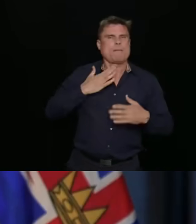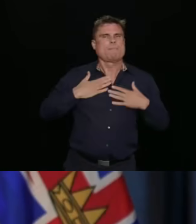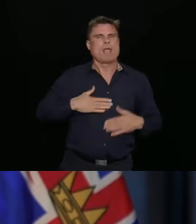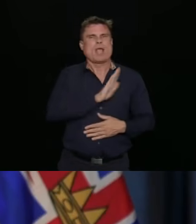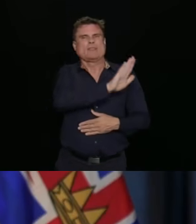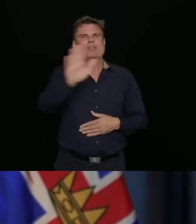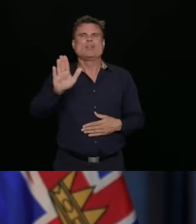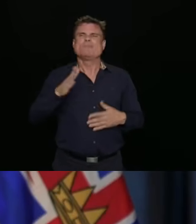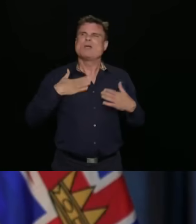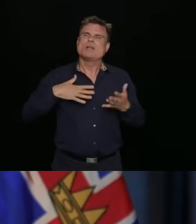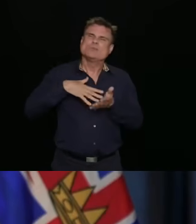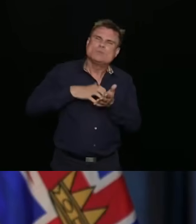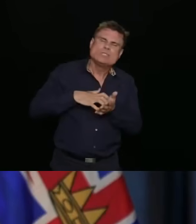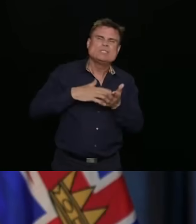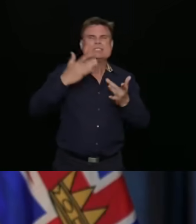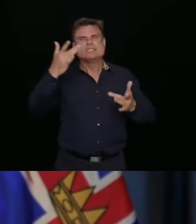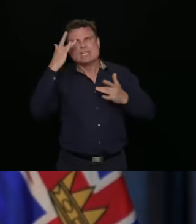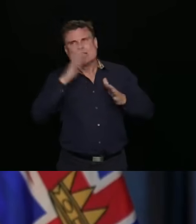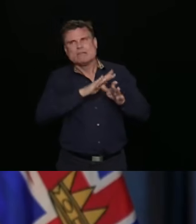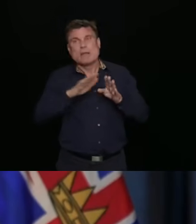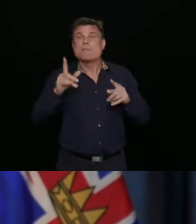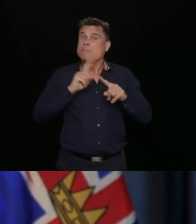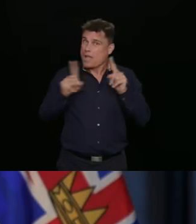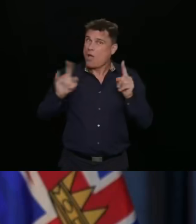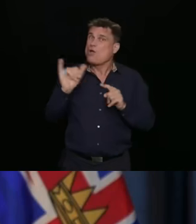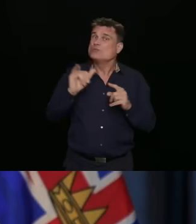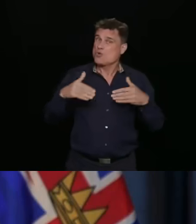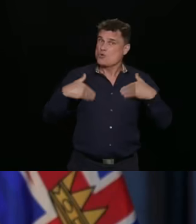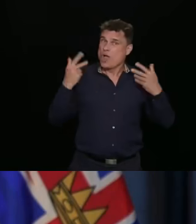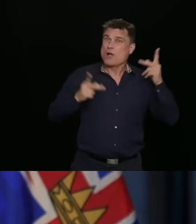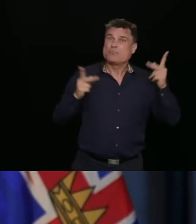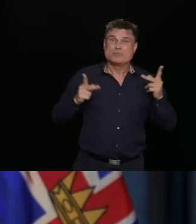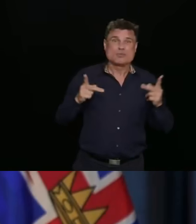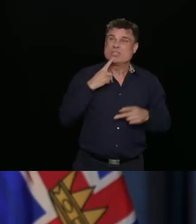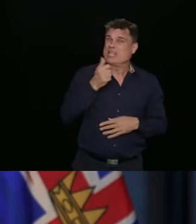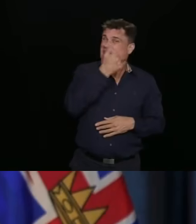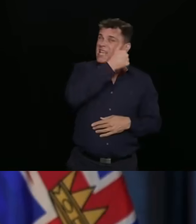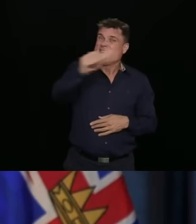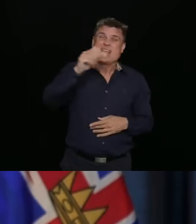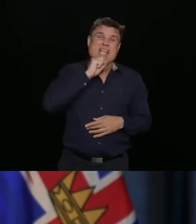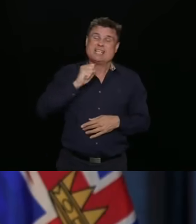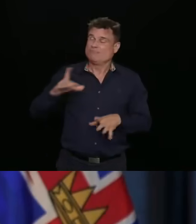We have dop that in BC and we can go back to doing that that.